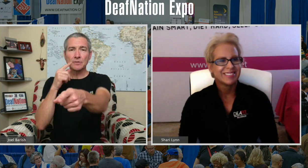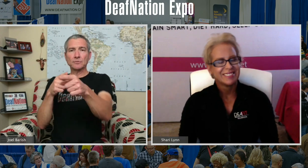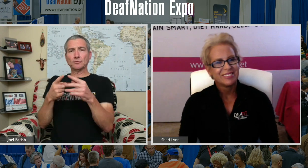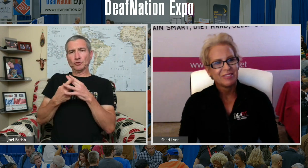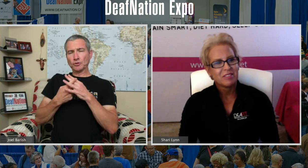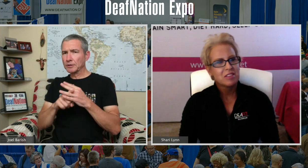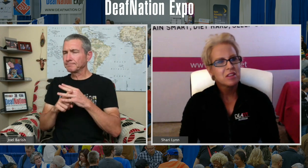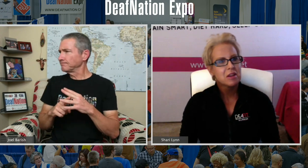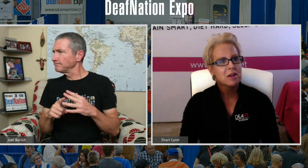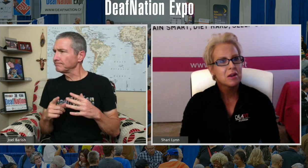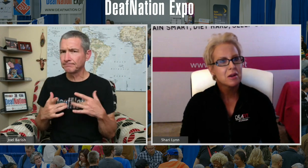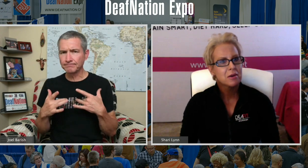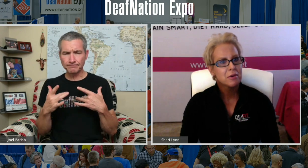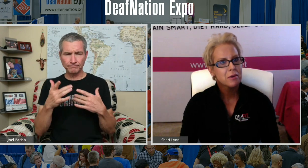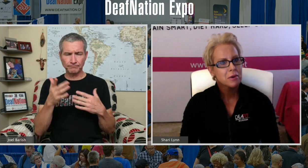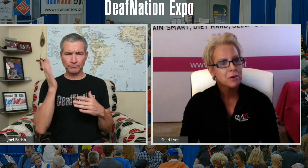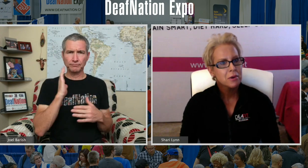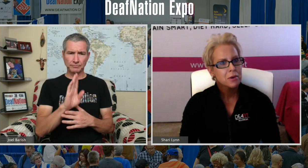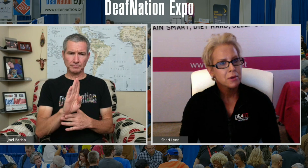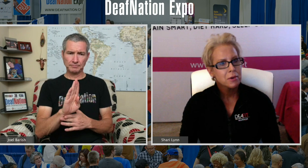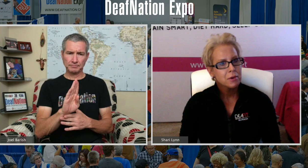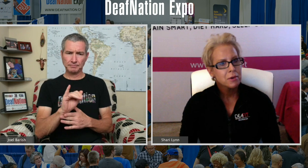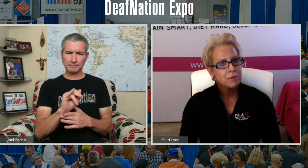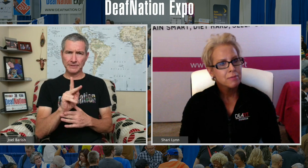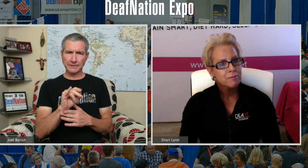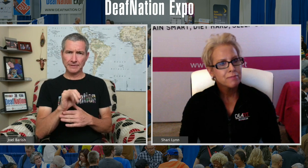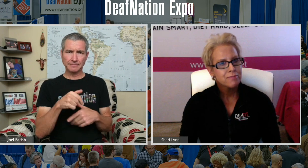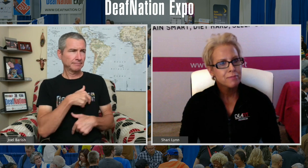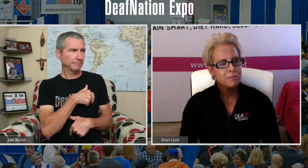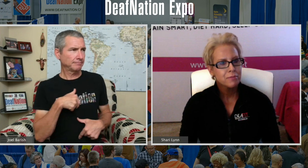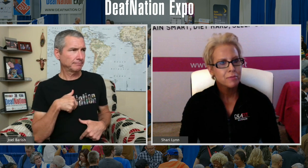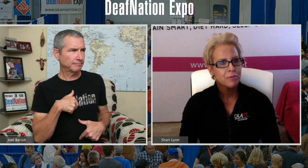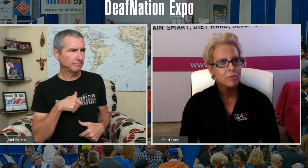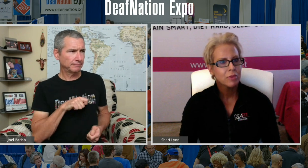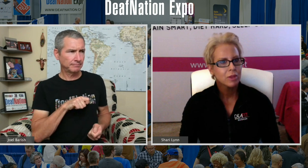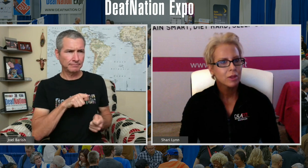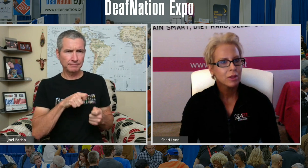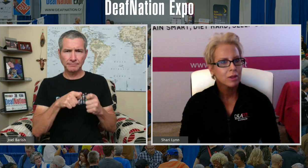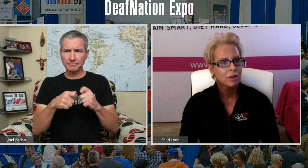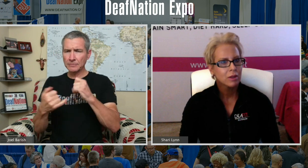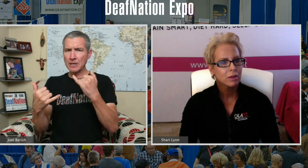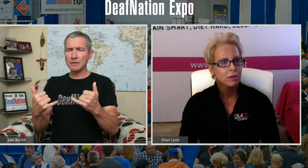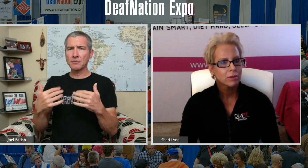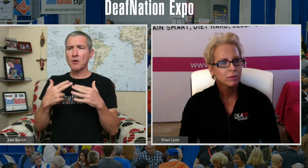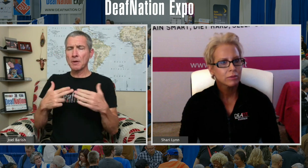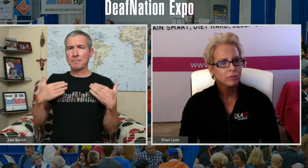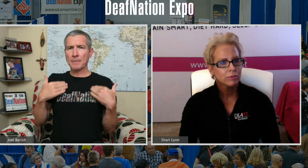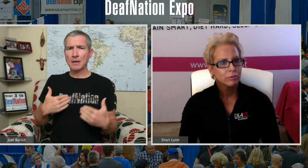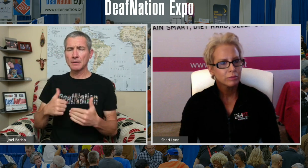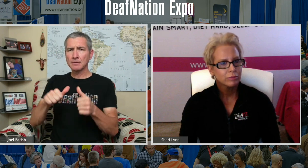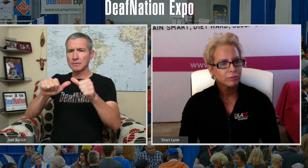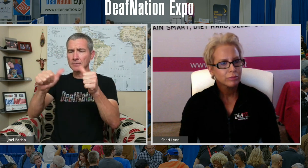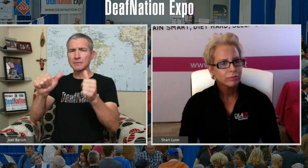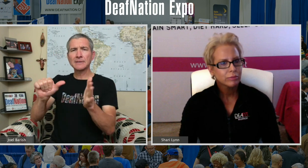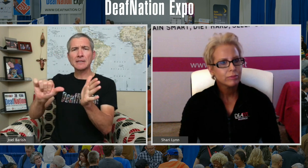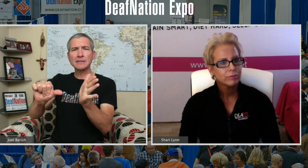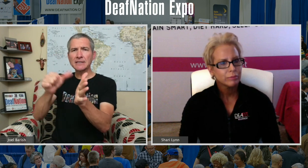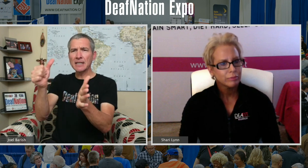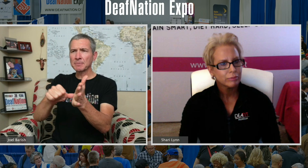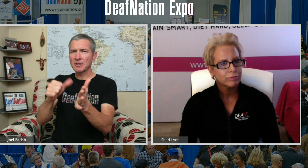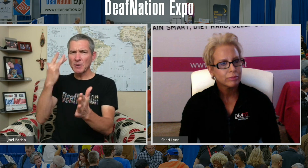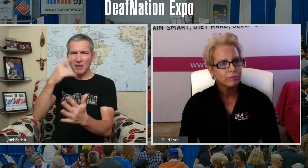You started as a bikini model to a bodybuilder, like a sculptor.